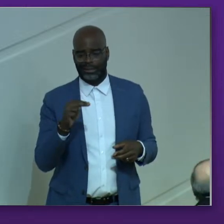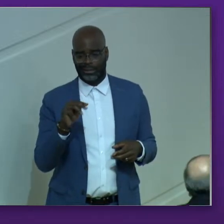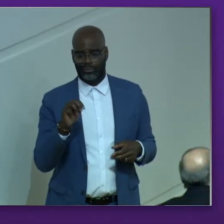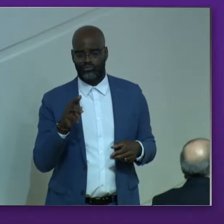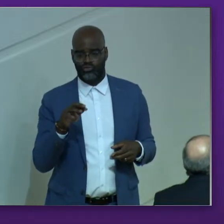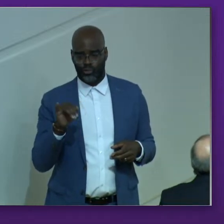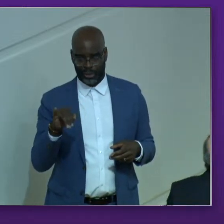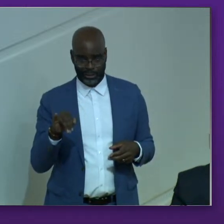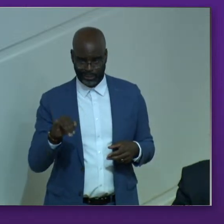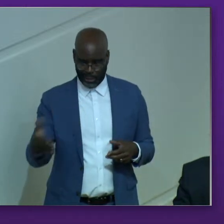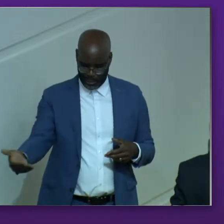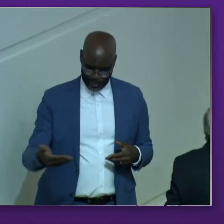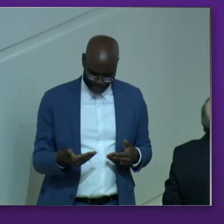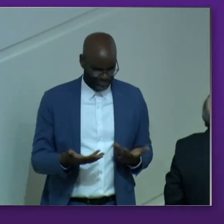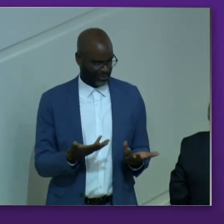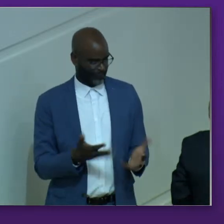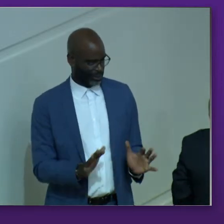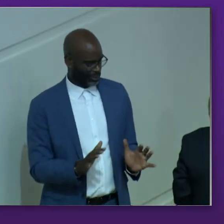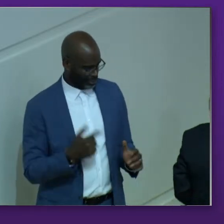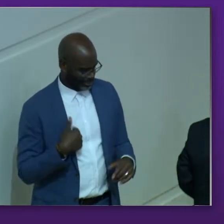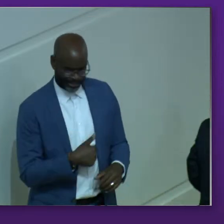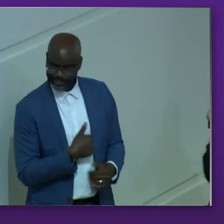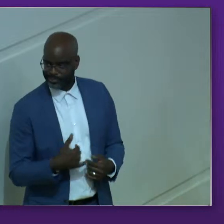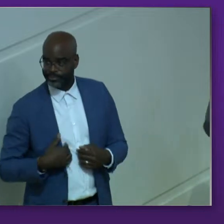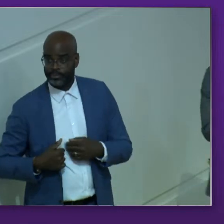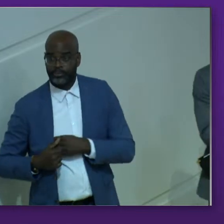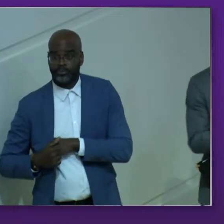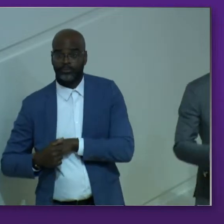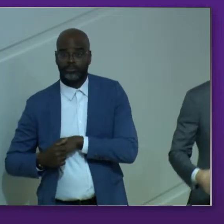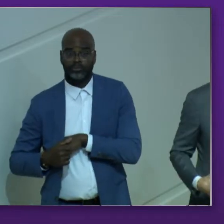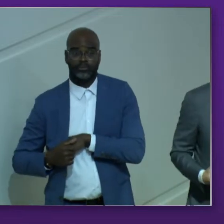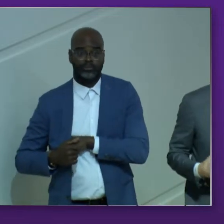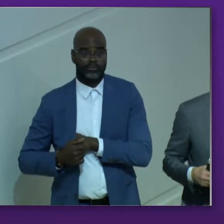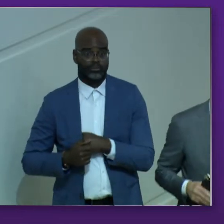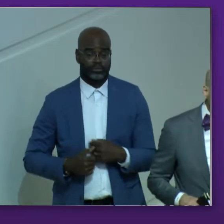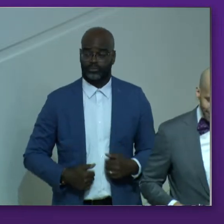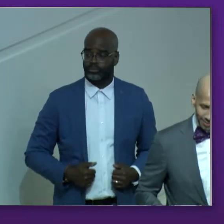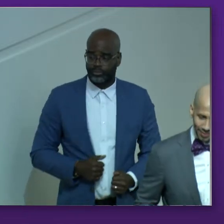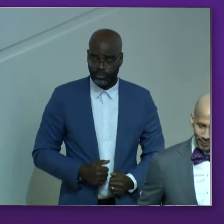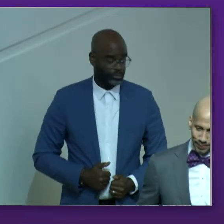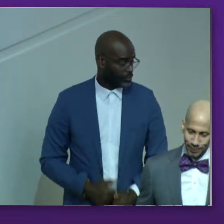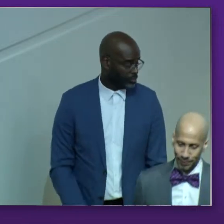AND PROVOST . [LISTING NAMES] PLEASE BRING US